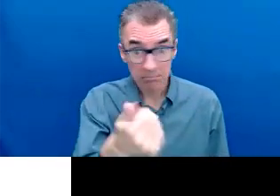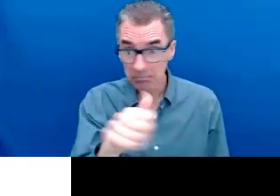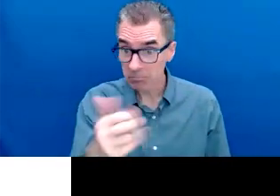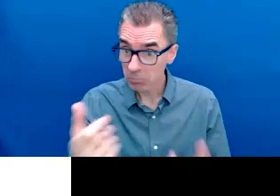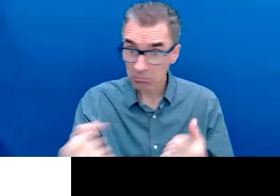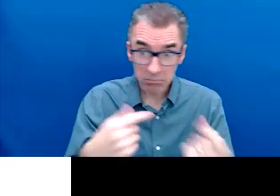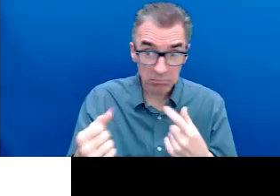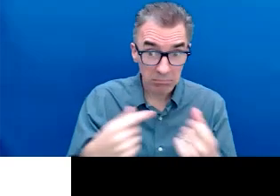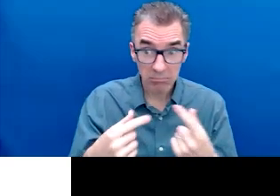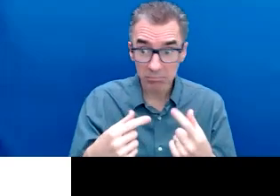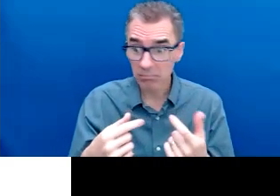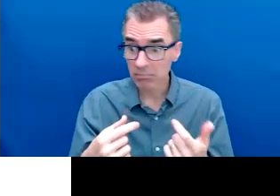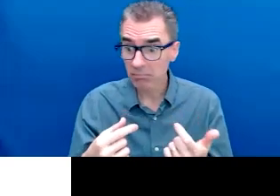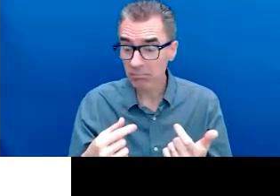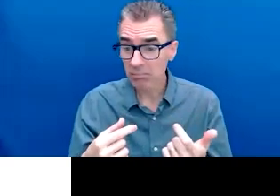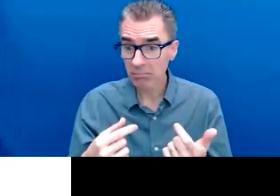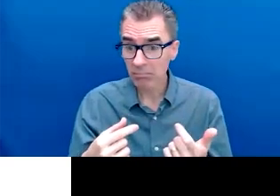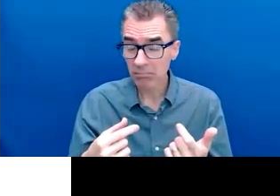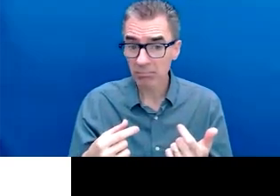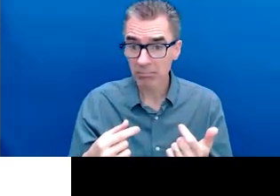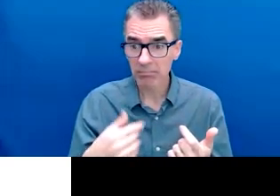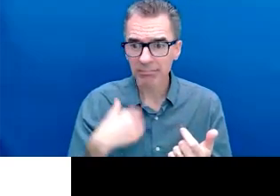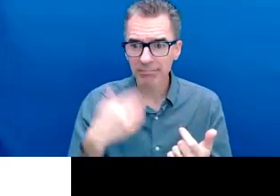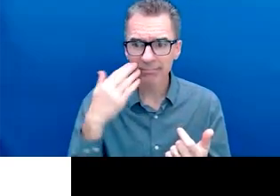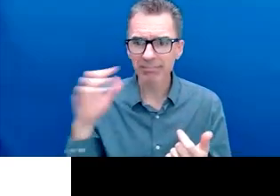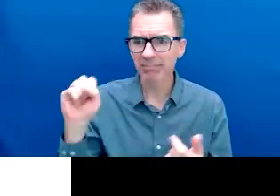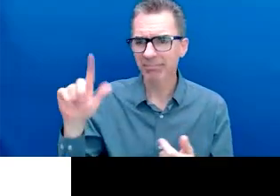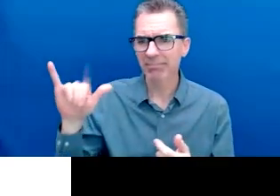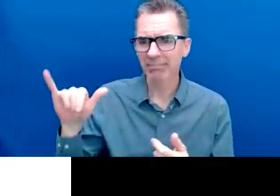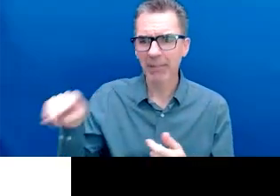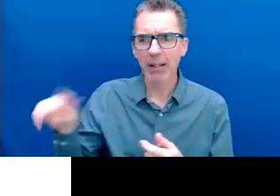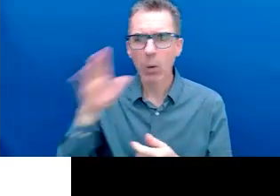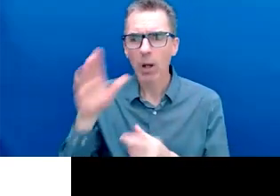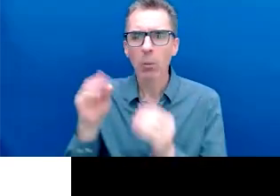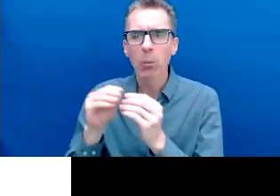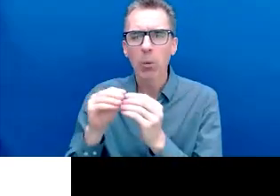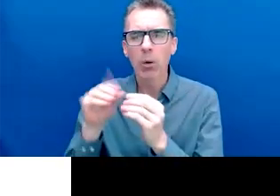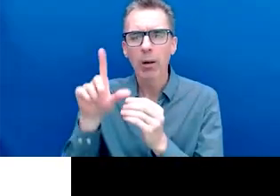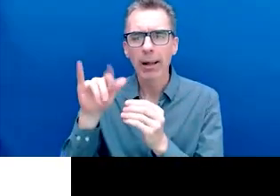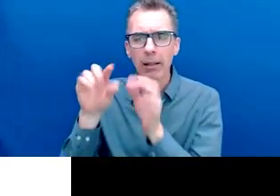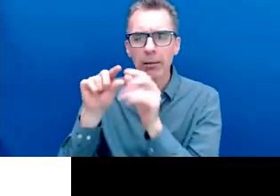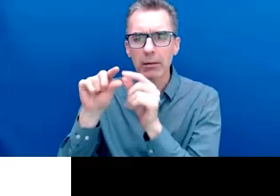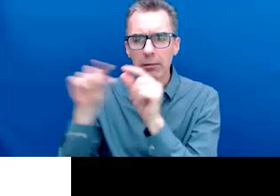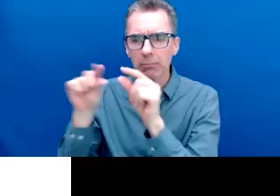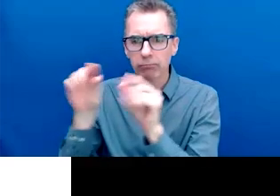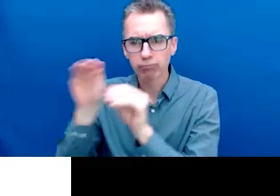And then while Sally's putting all those, media collection links into the chat as well.